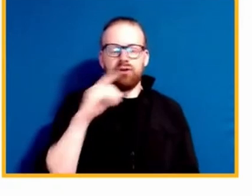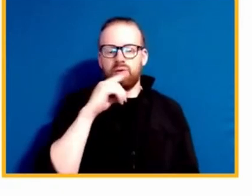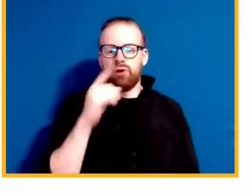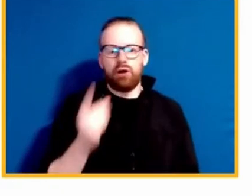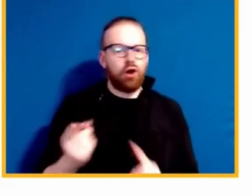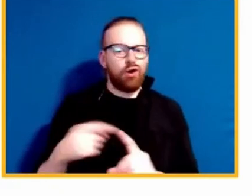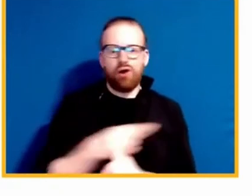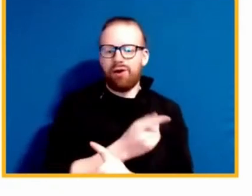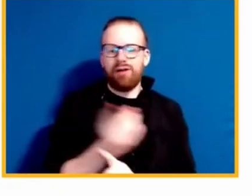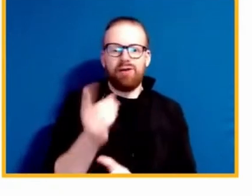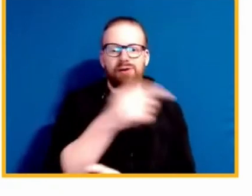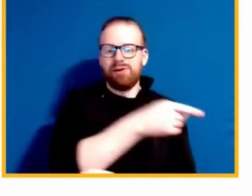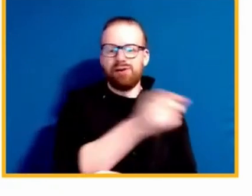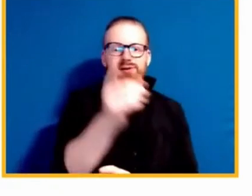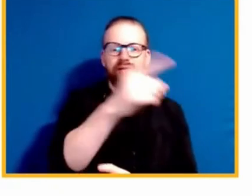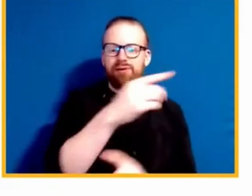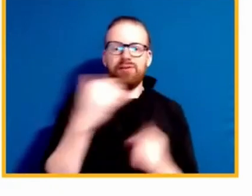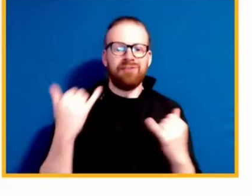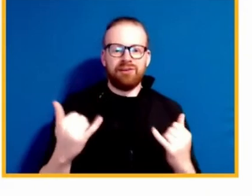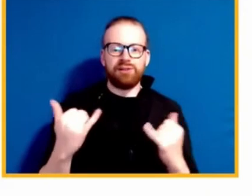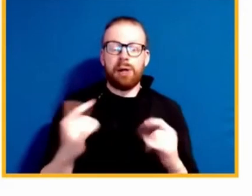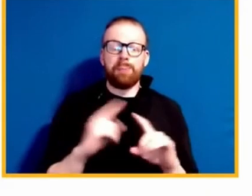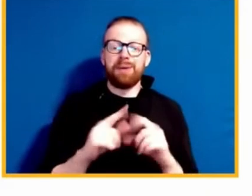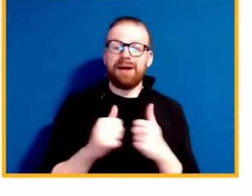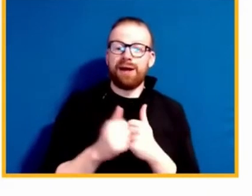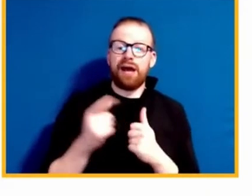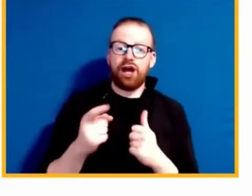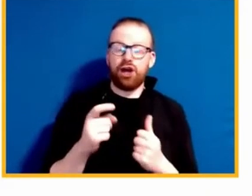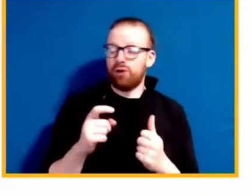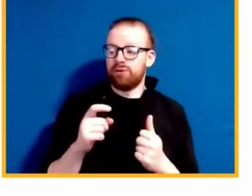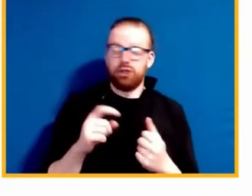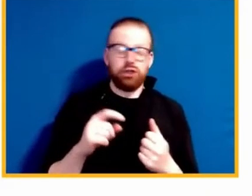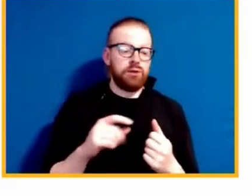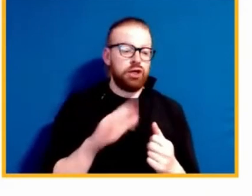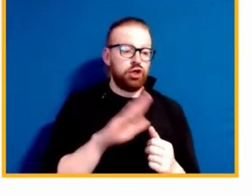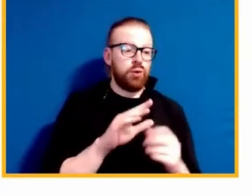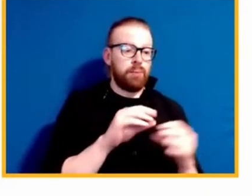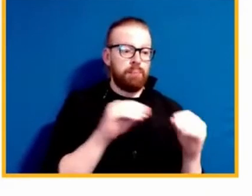So like, the way that you transitioned from move to move,